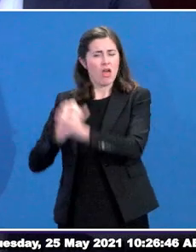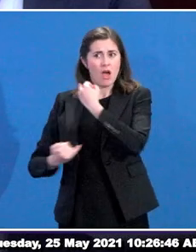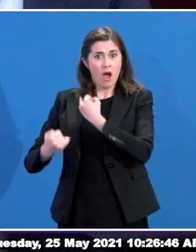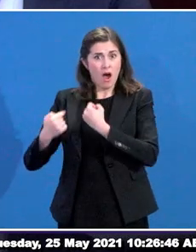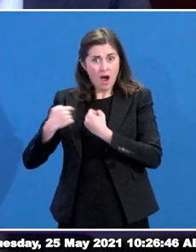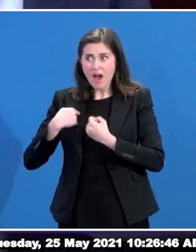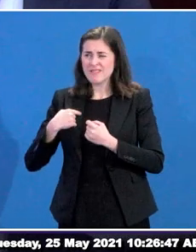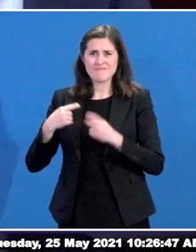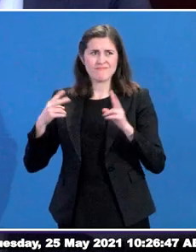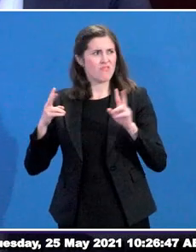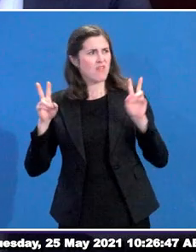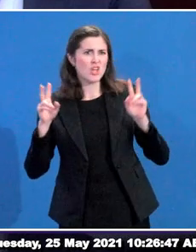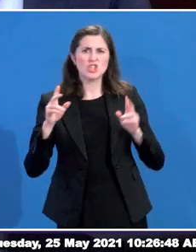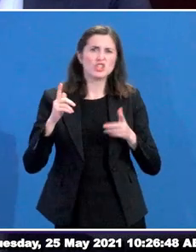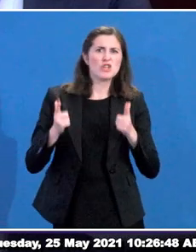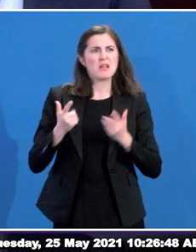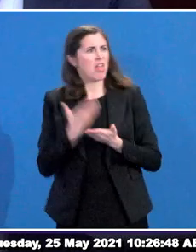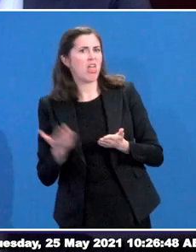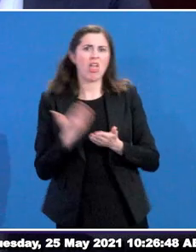demanding, frivolous.